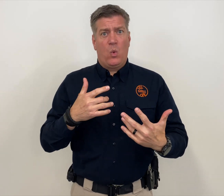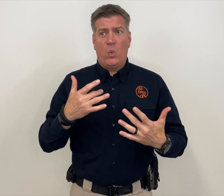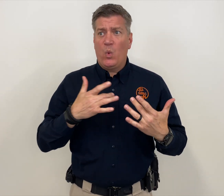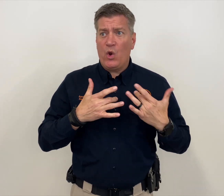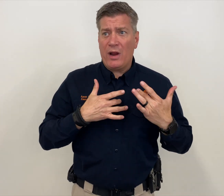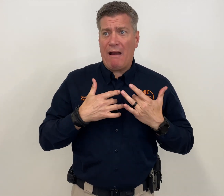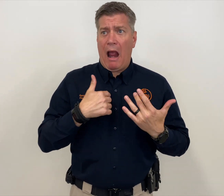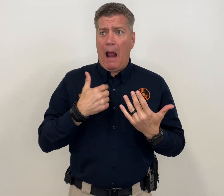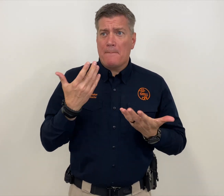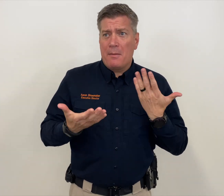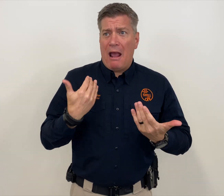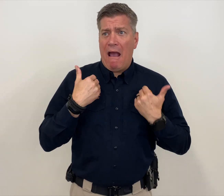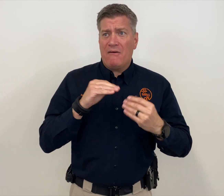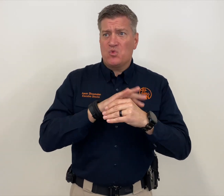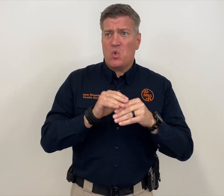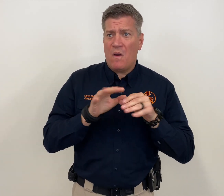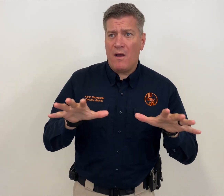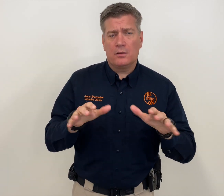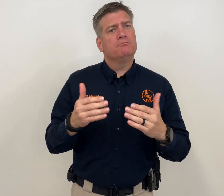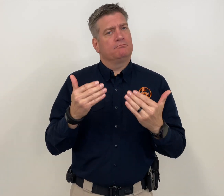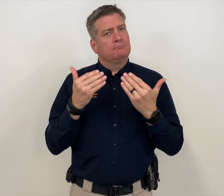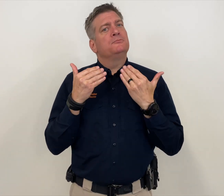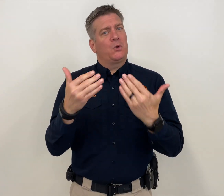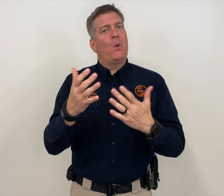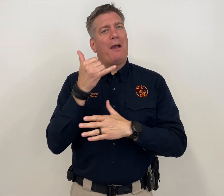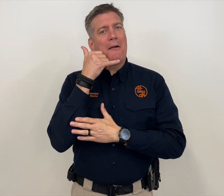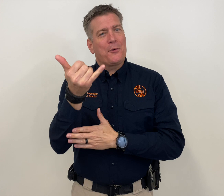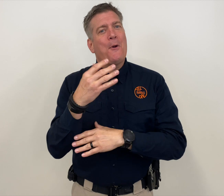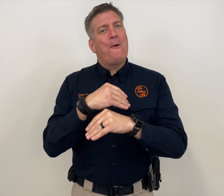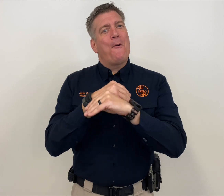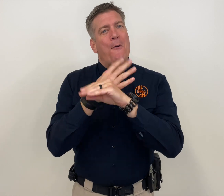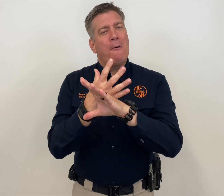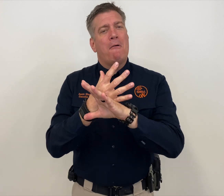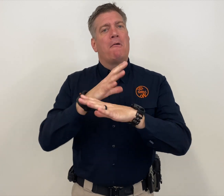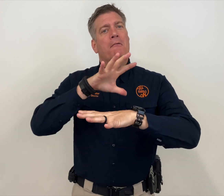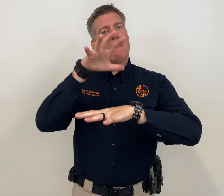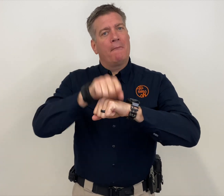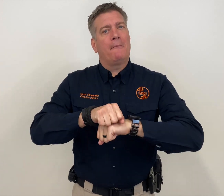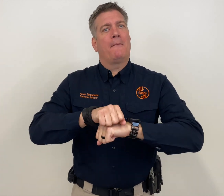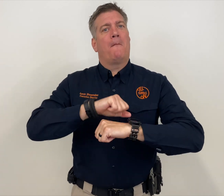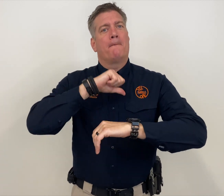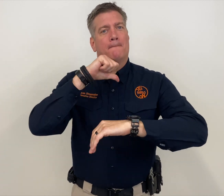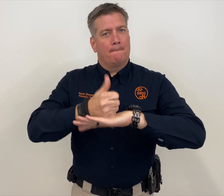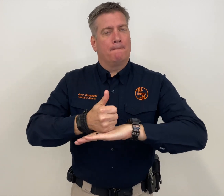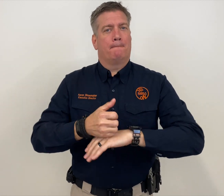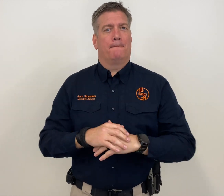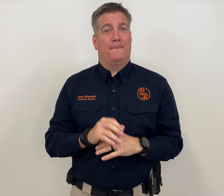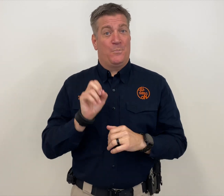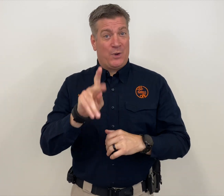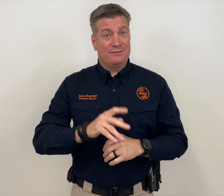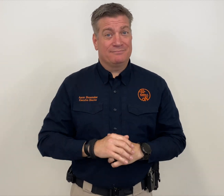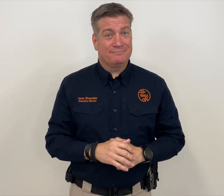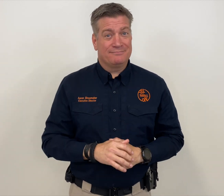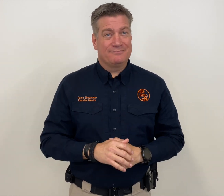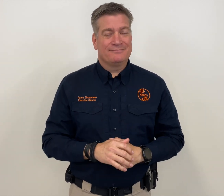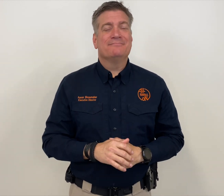and you're worried that you may have the coronavirus call and set up your appointment to be tested today